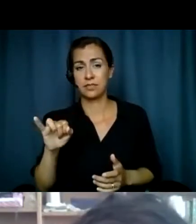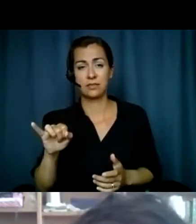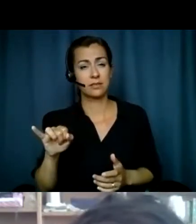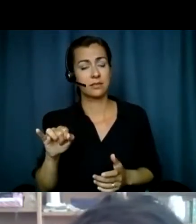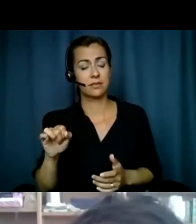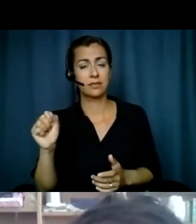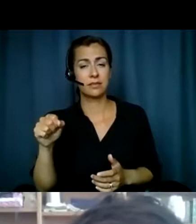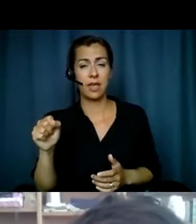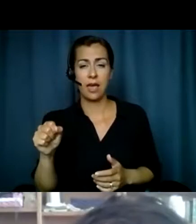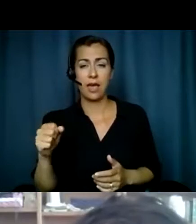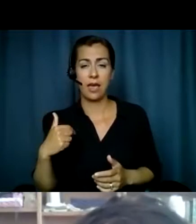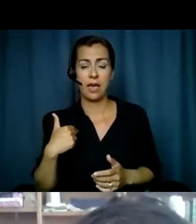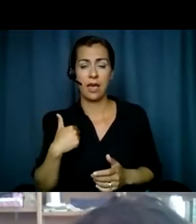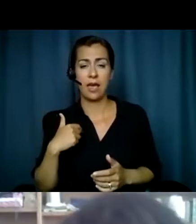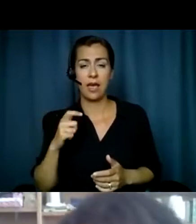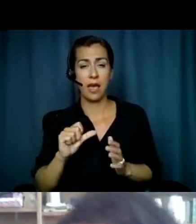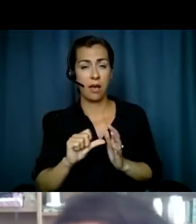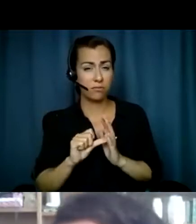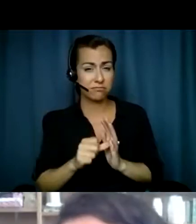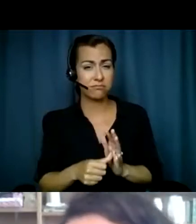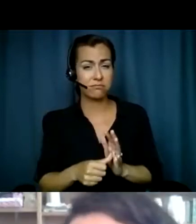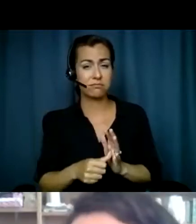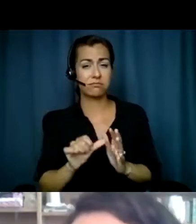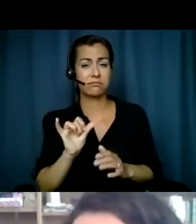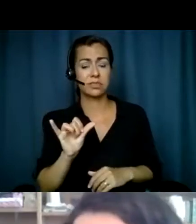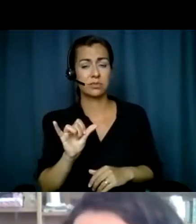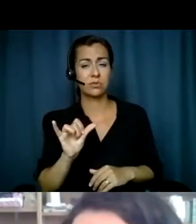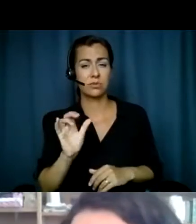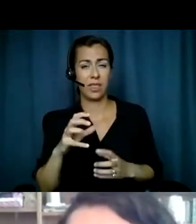want a representative government and we don't have that right now.